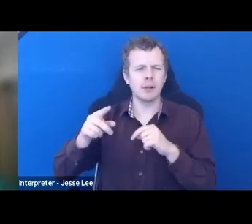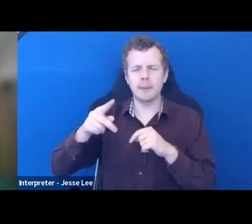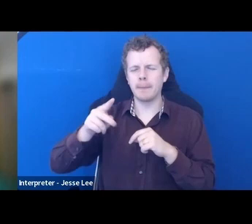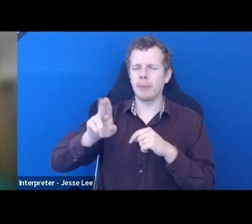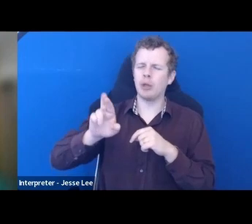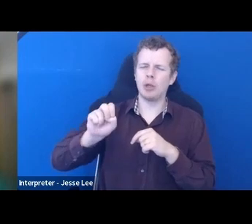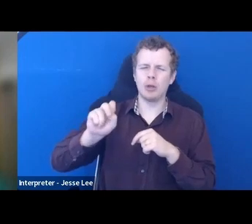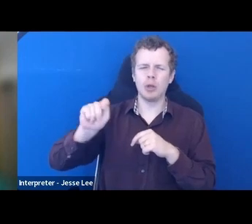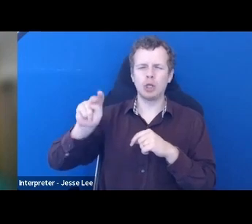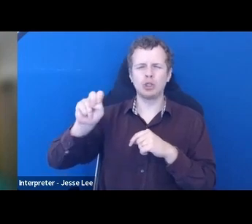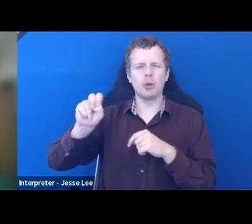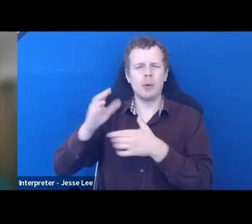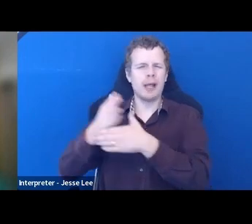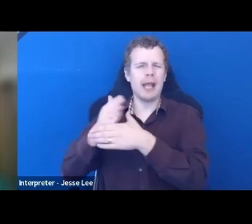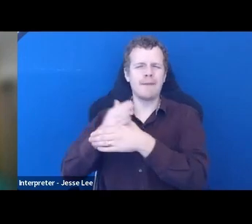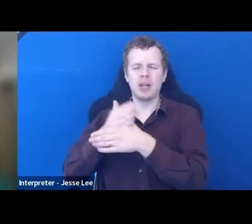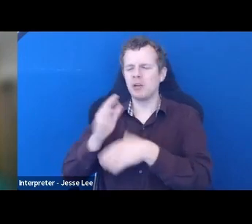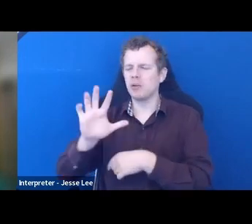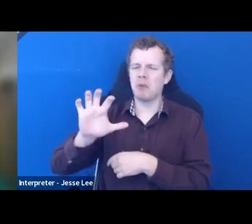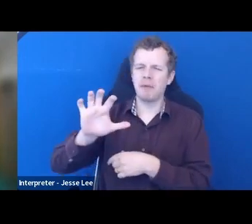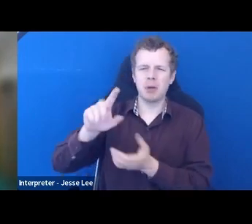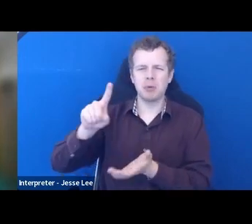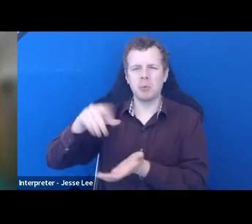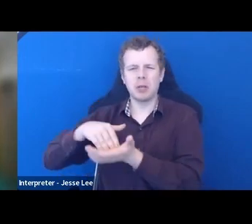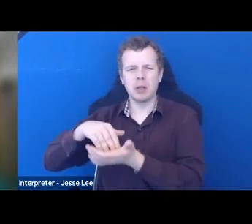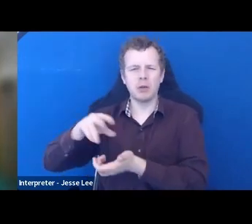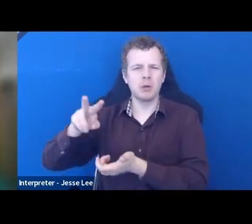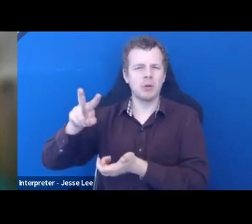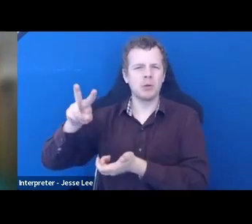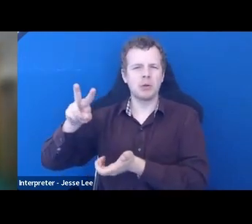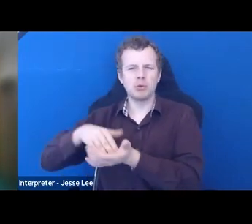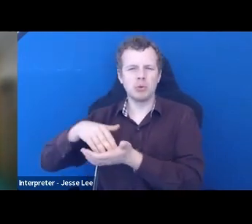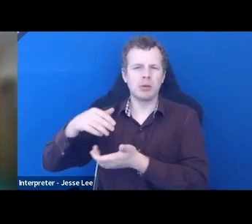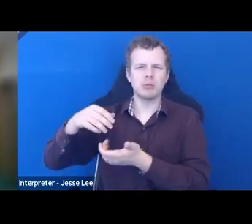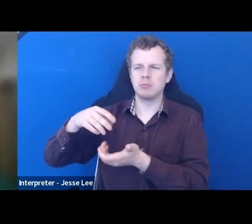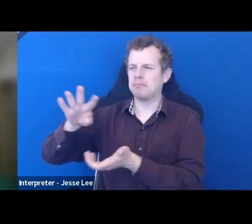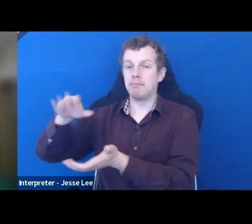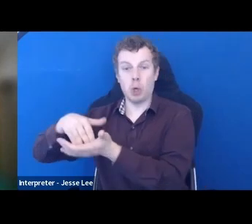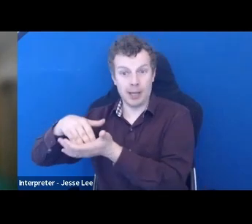at 500, 1000, 2000 and 4000 hertz.